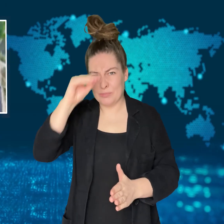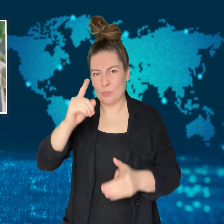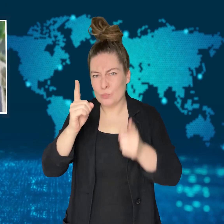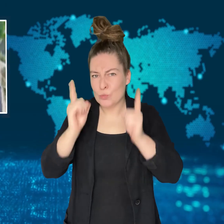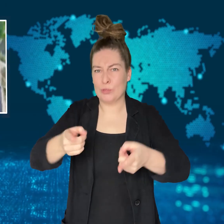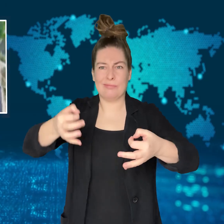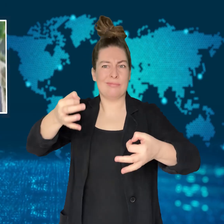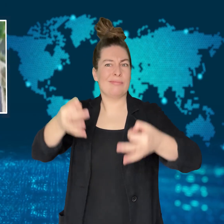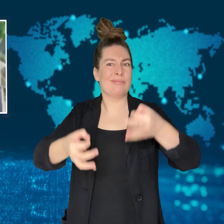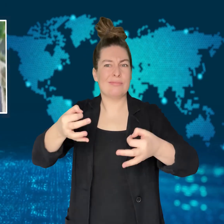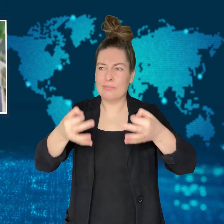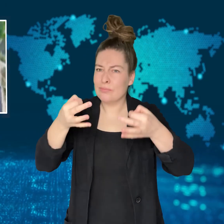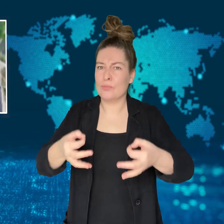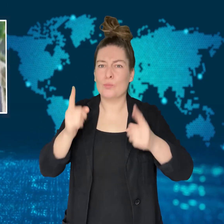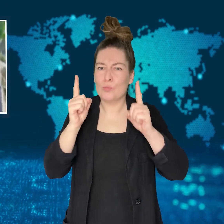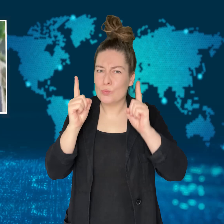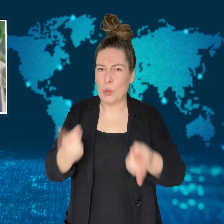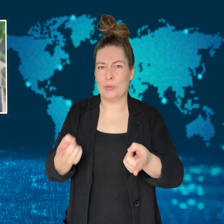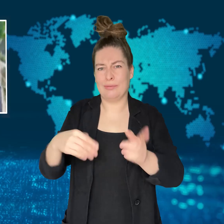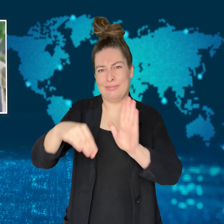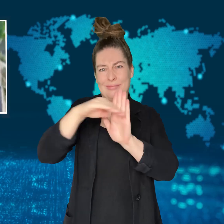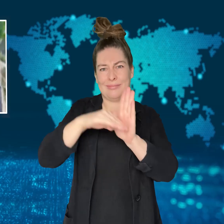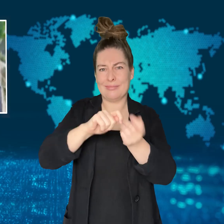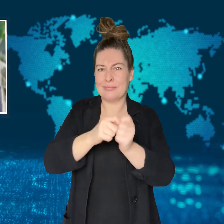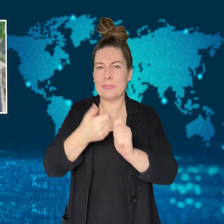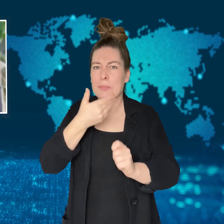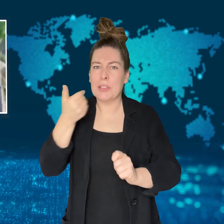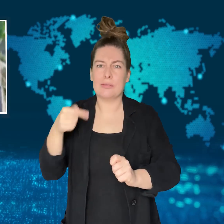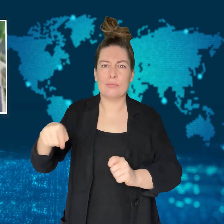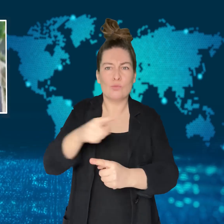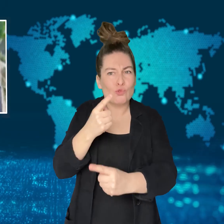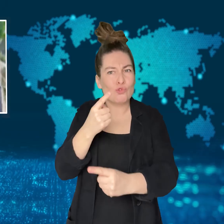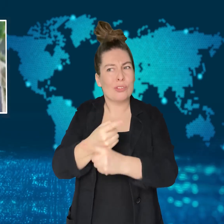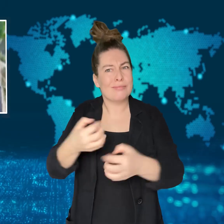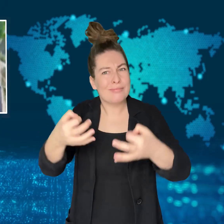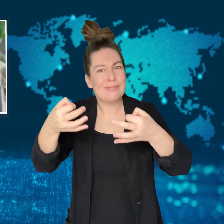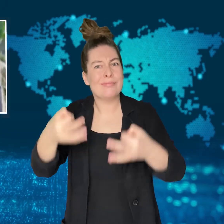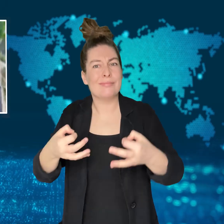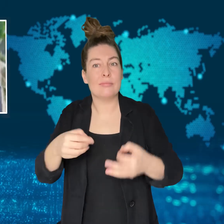Many were angered and called for justice.